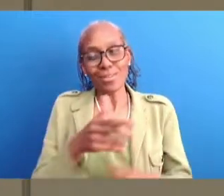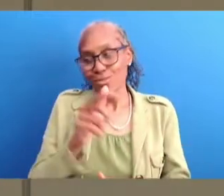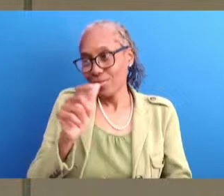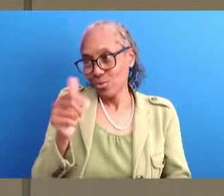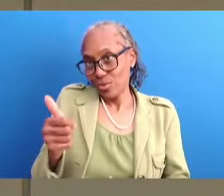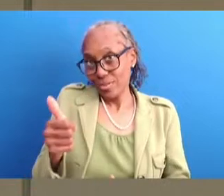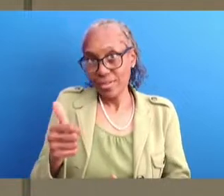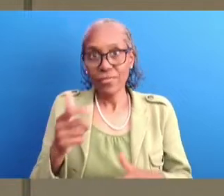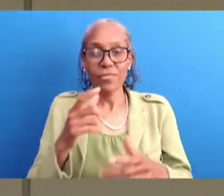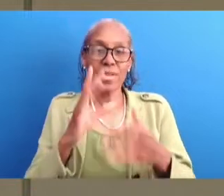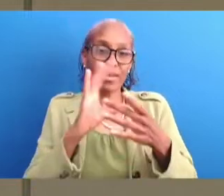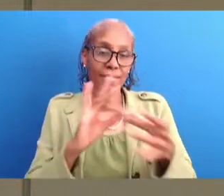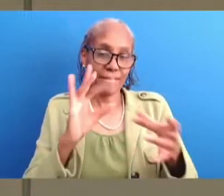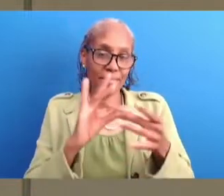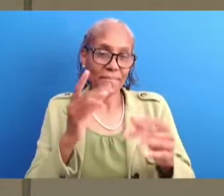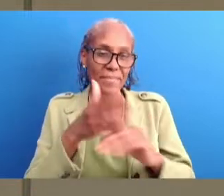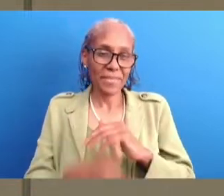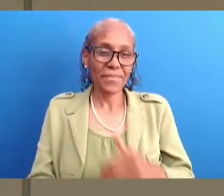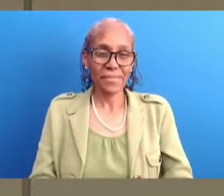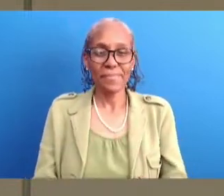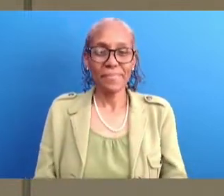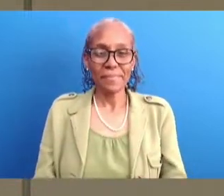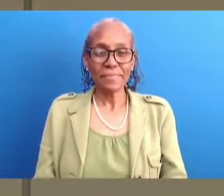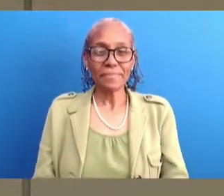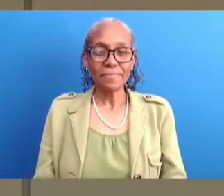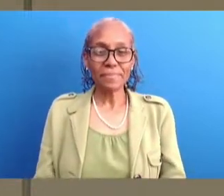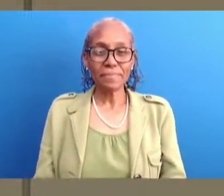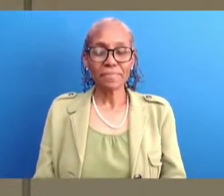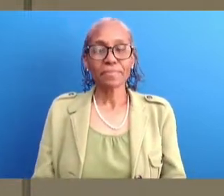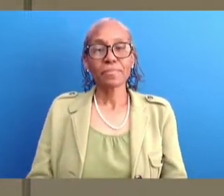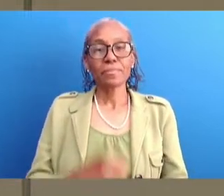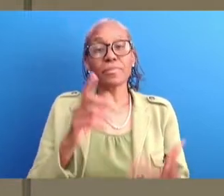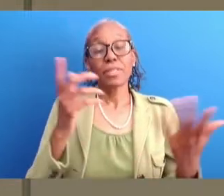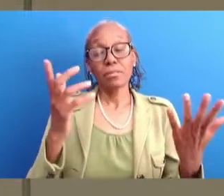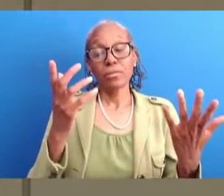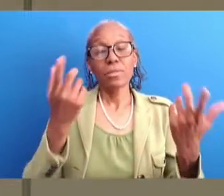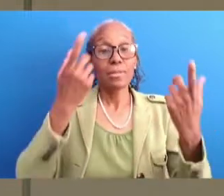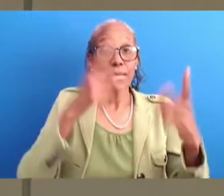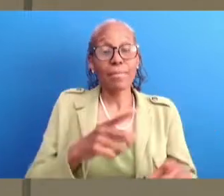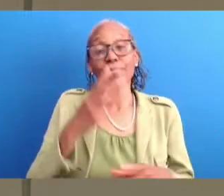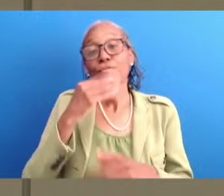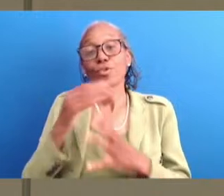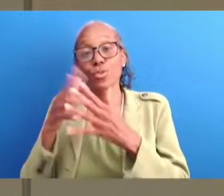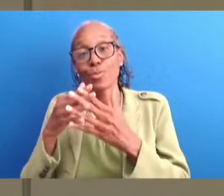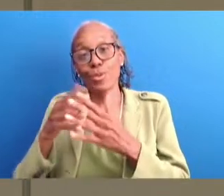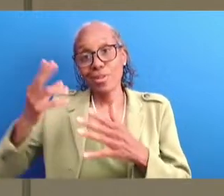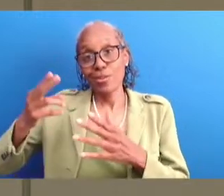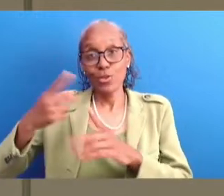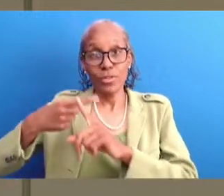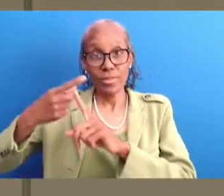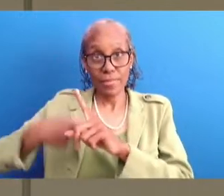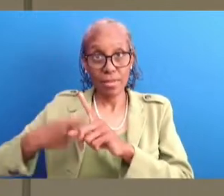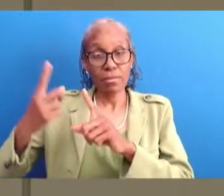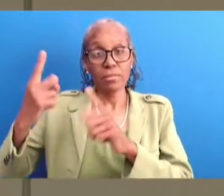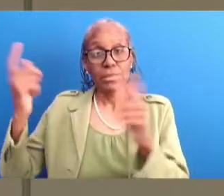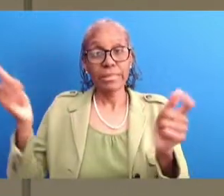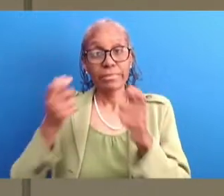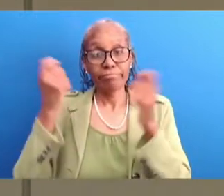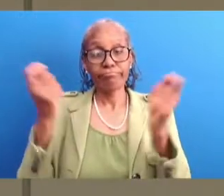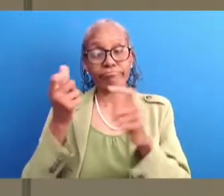AND AFTER I READ IT, YOU'LL BE ABLE TO INTRODUCE YOURSELVES AND